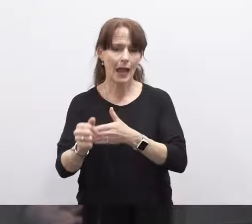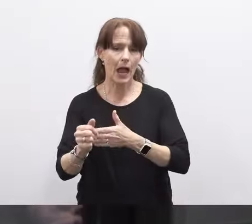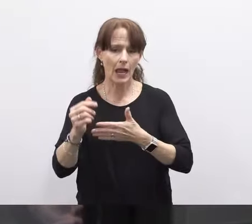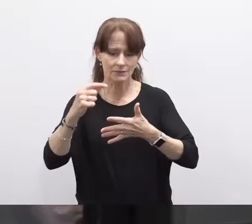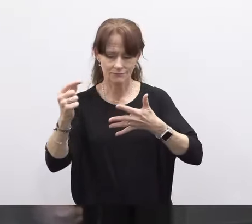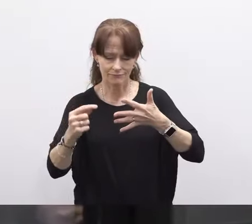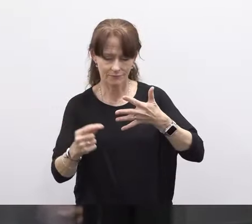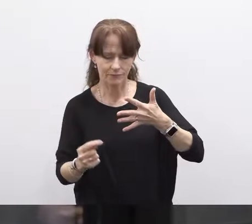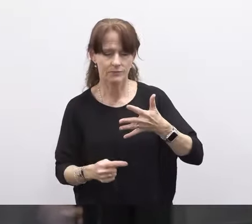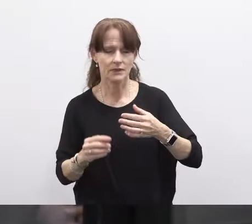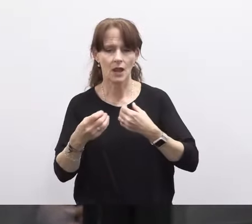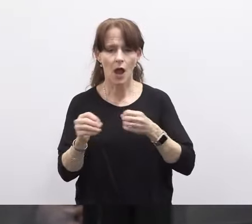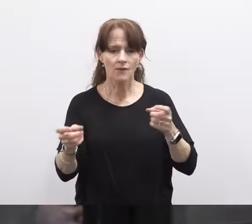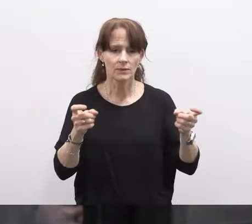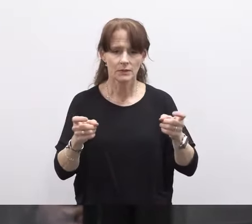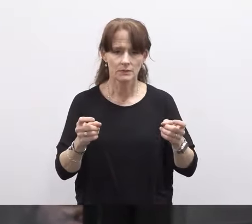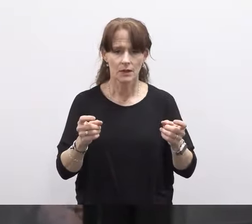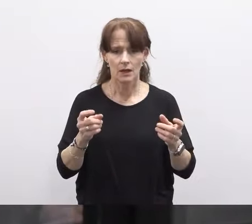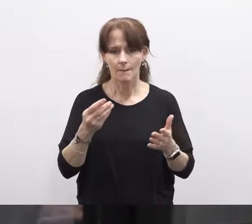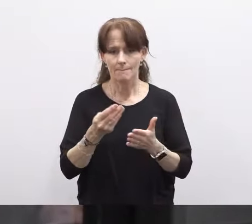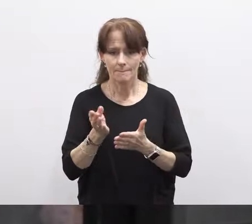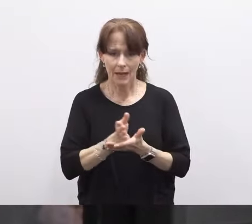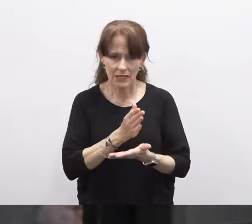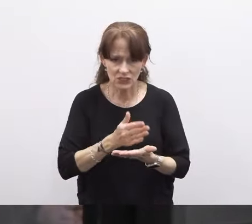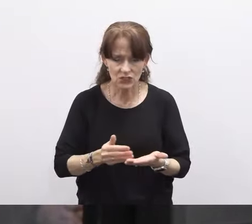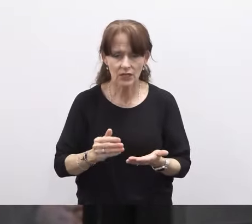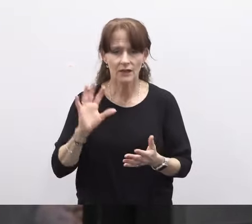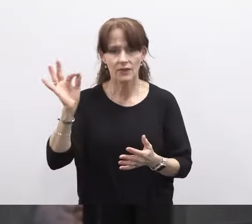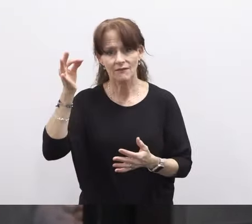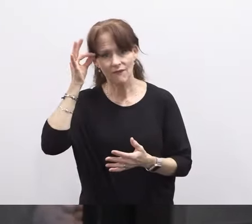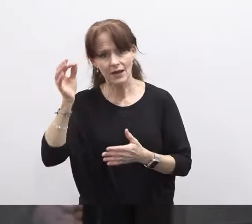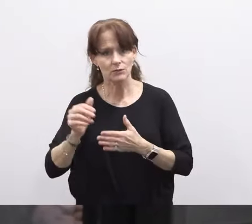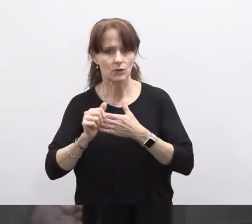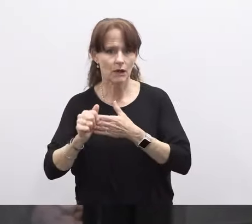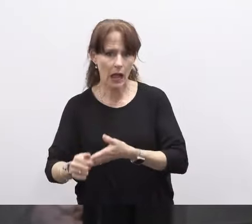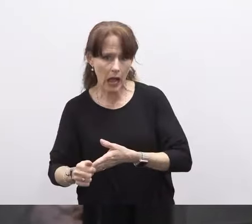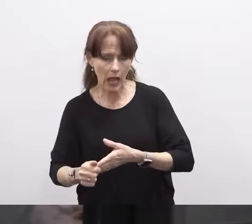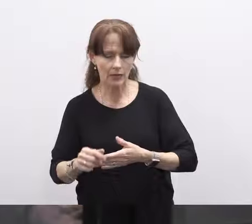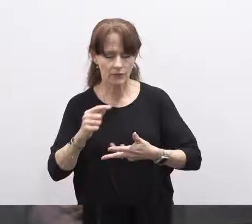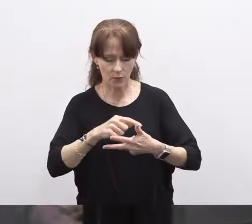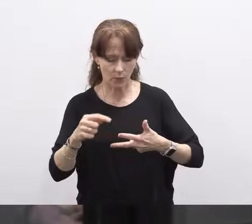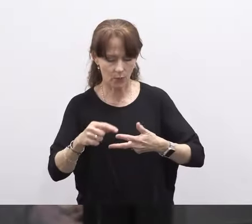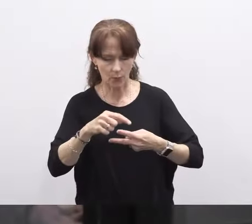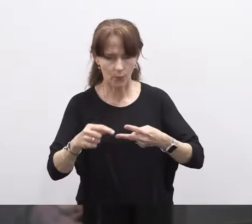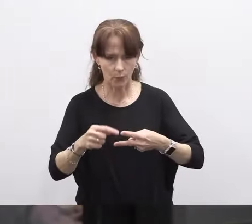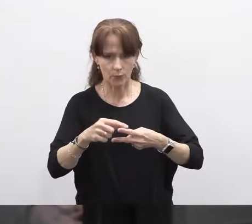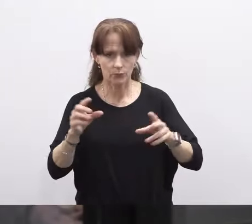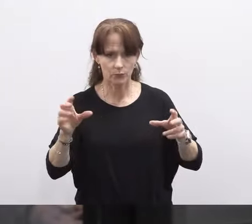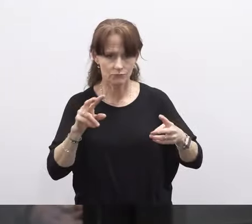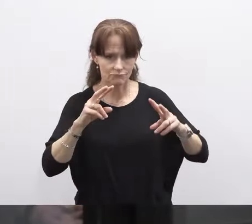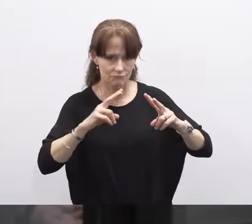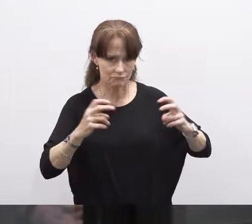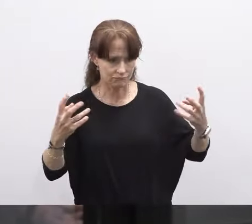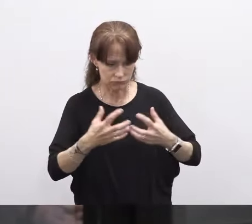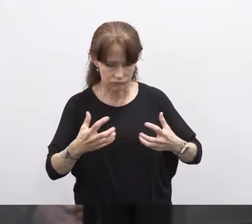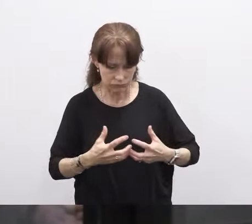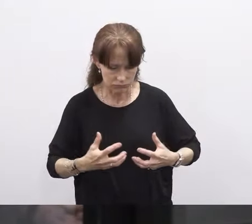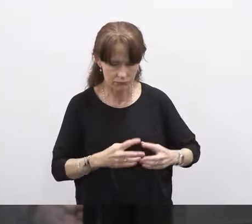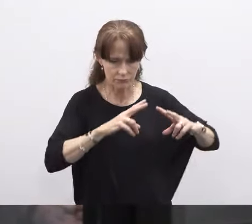the office management budget issues us, the federal guide. And so we follow those two guides in performing those components of our audit.